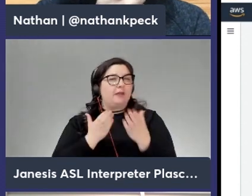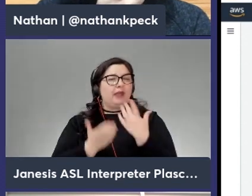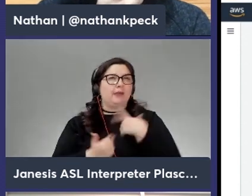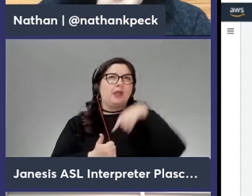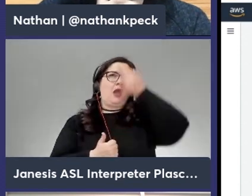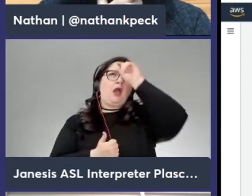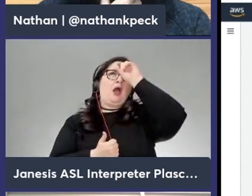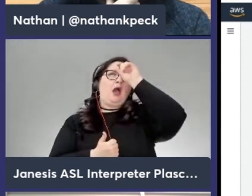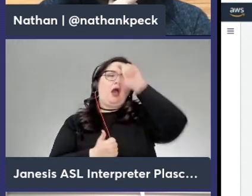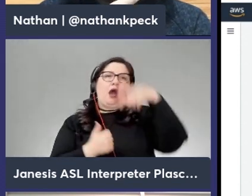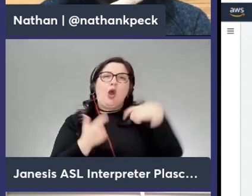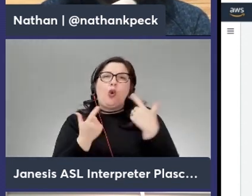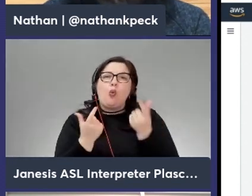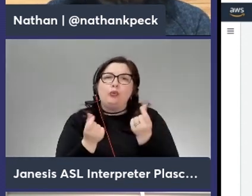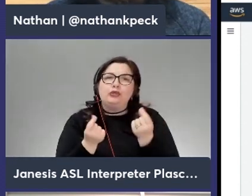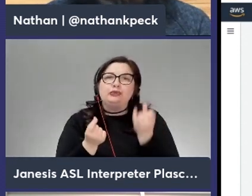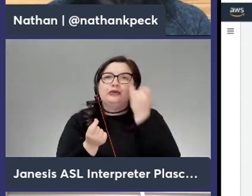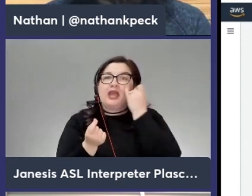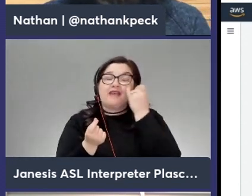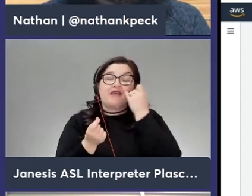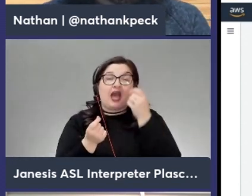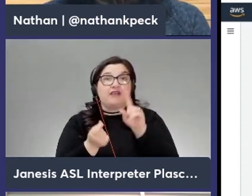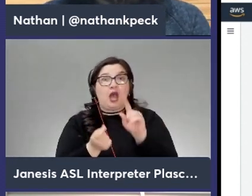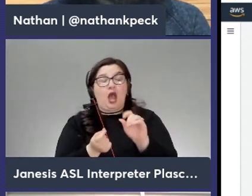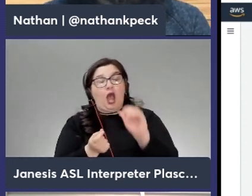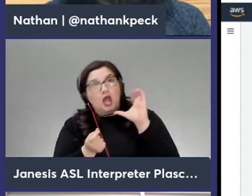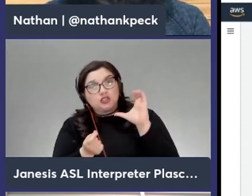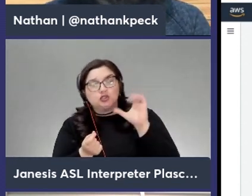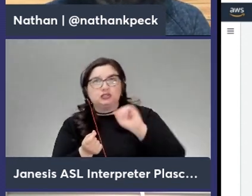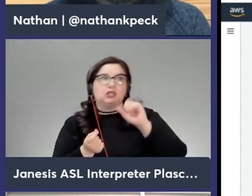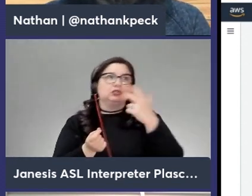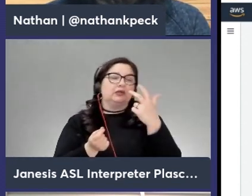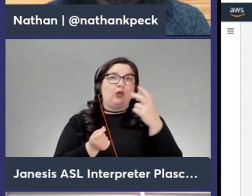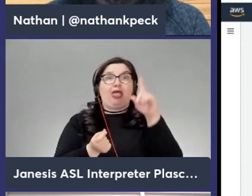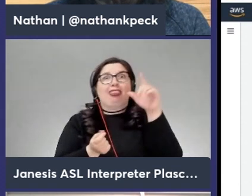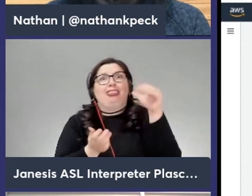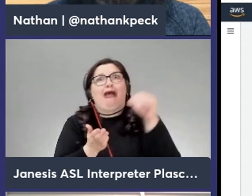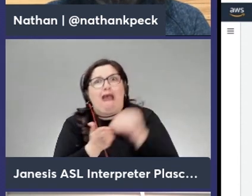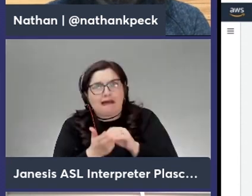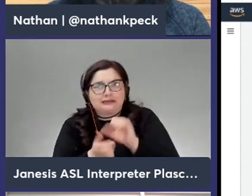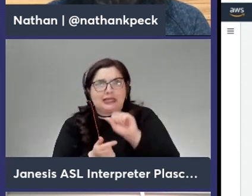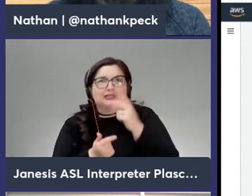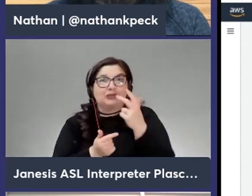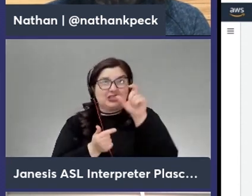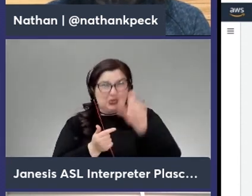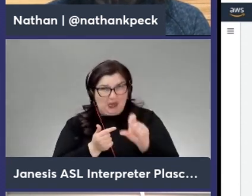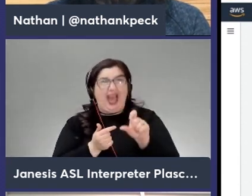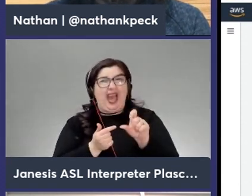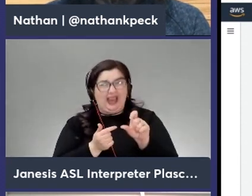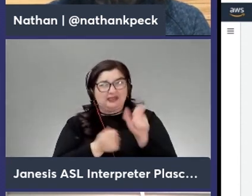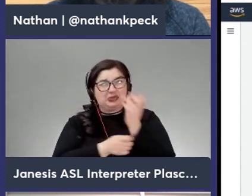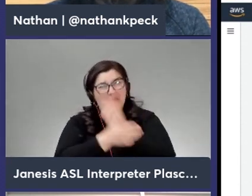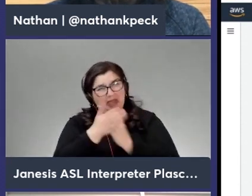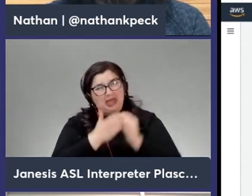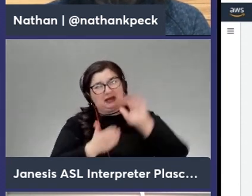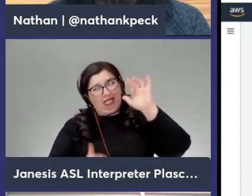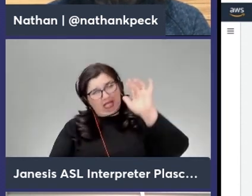what if you have hundreds or thousands of S3 buckets? Do you need to manually go and assign every S3 bucket?